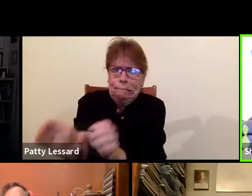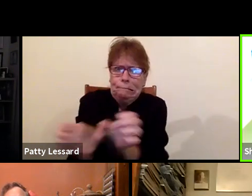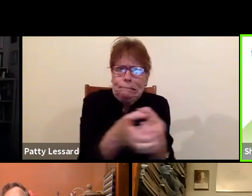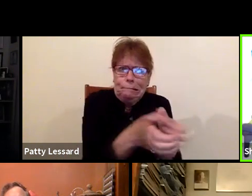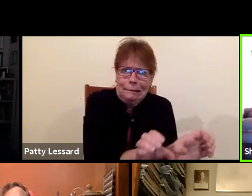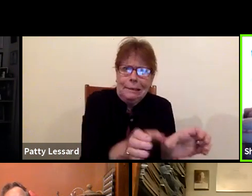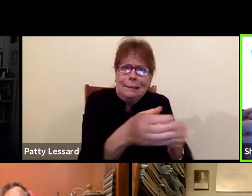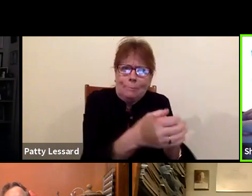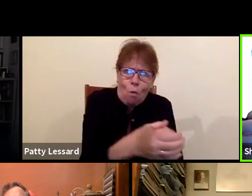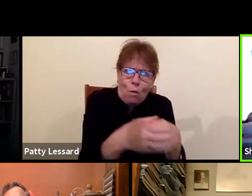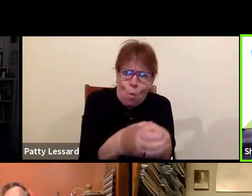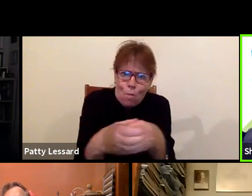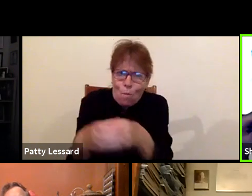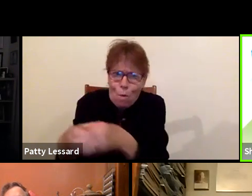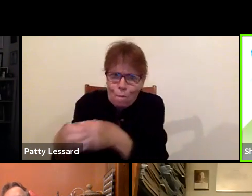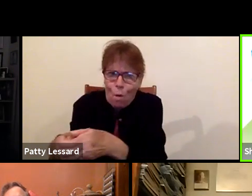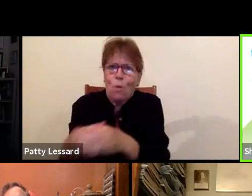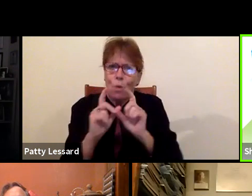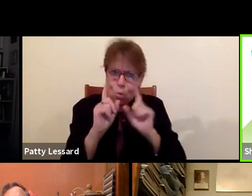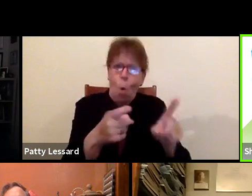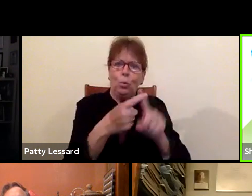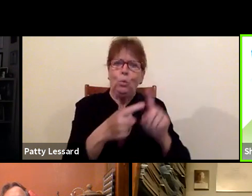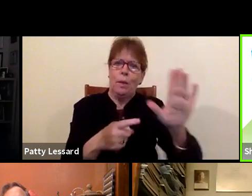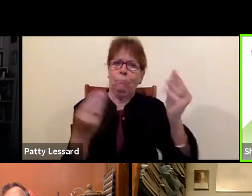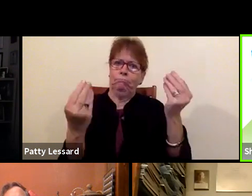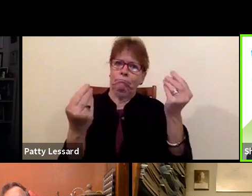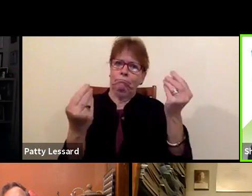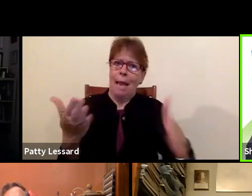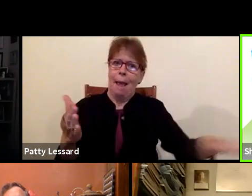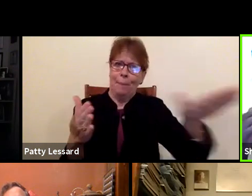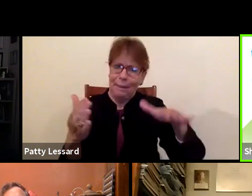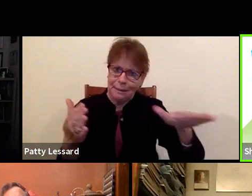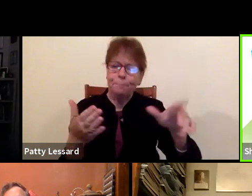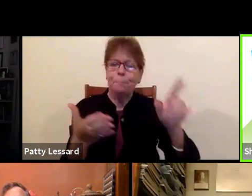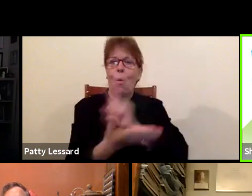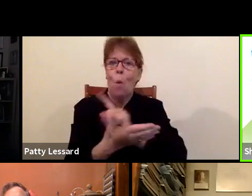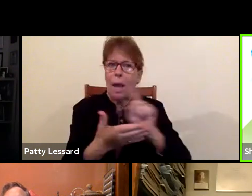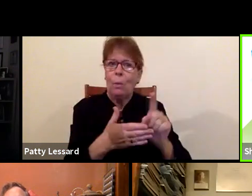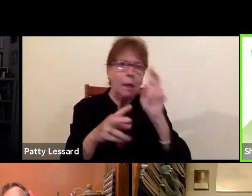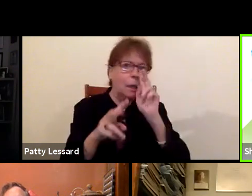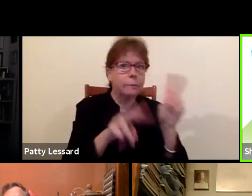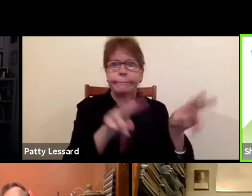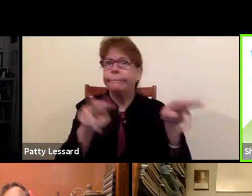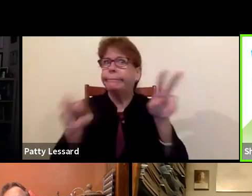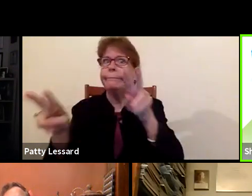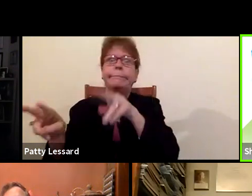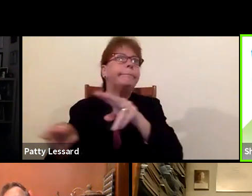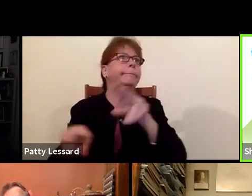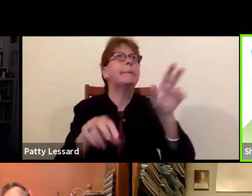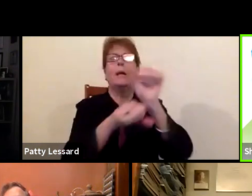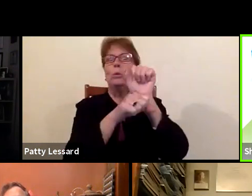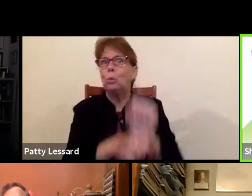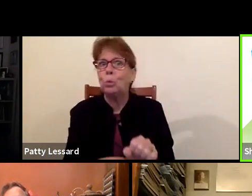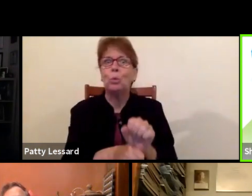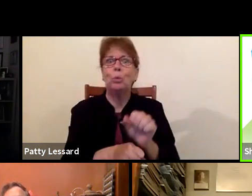get it to a smaller group of people who go through the evaluations. And a smaller group of people, still, who are brought on to